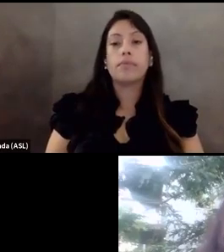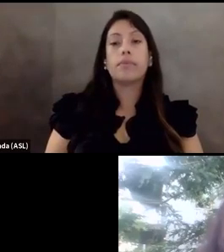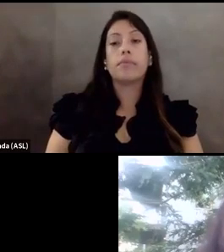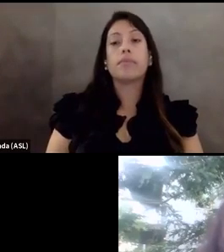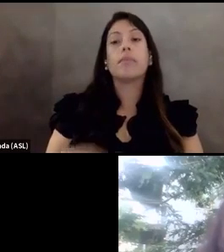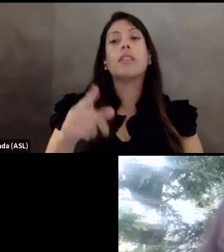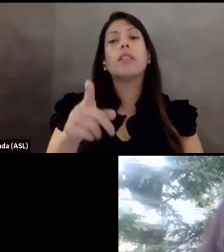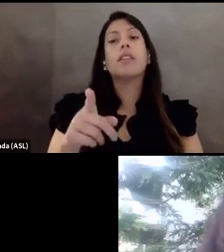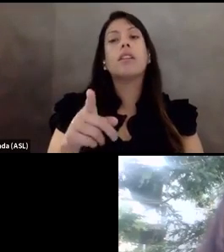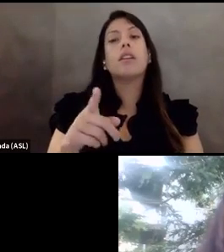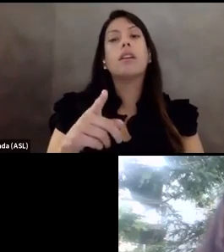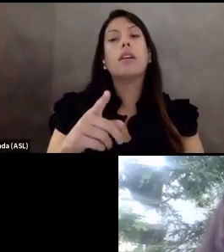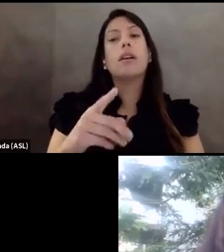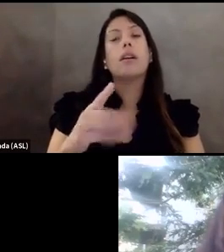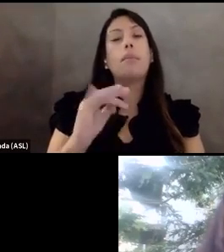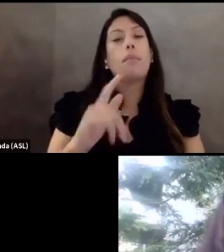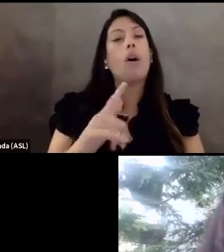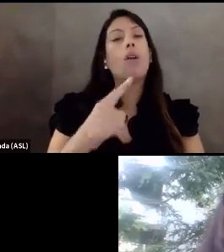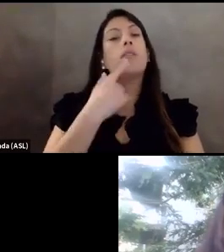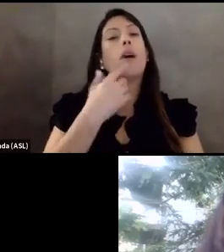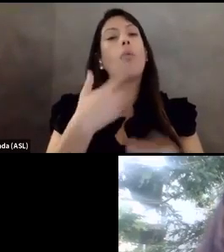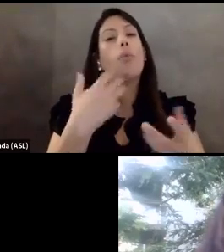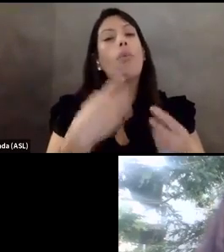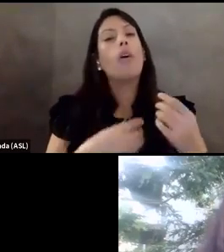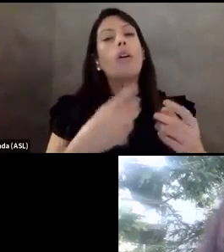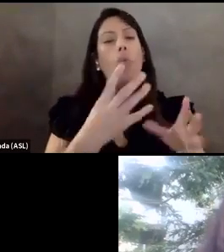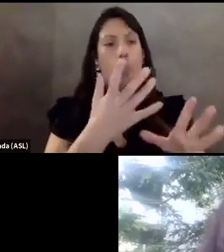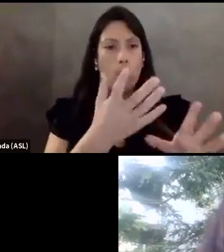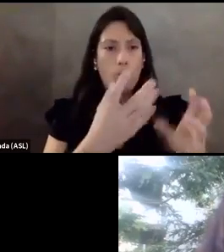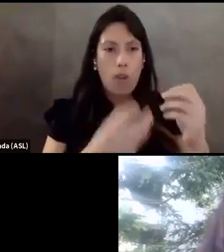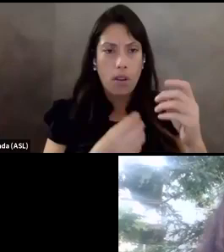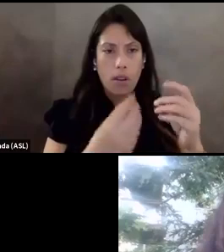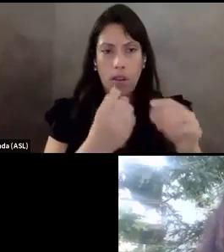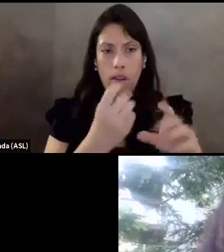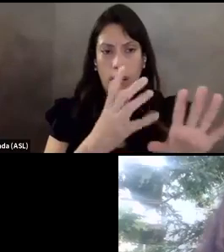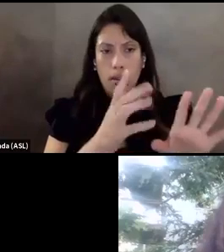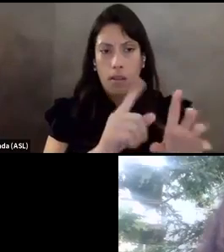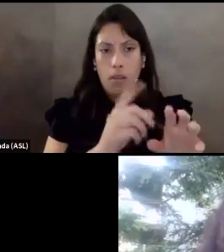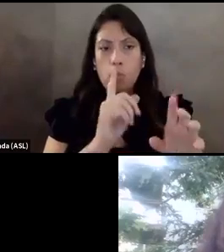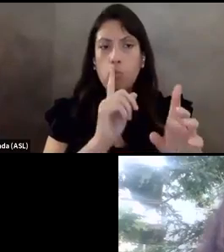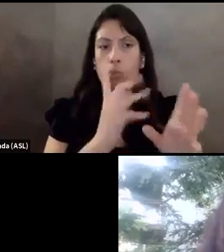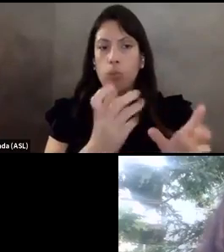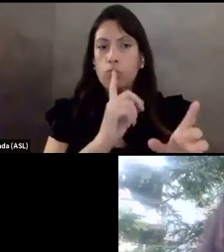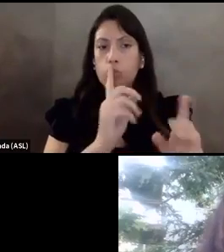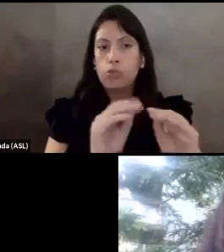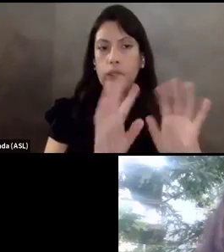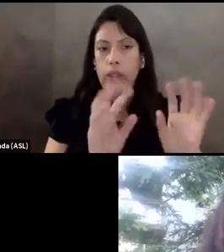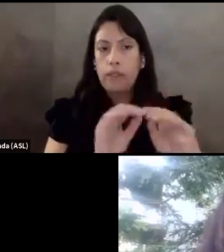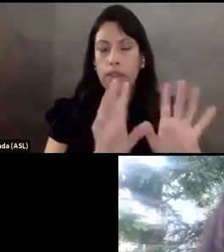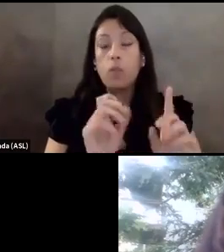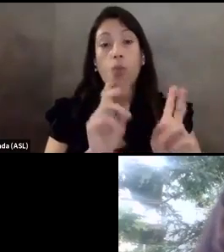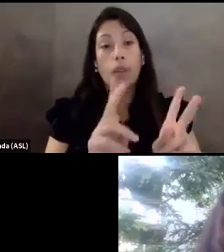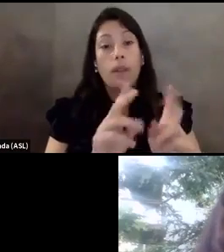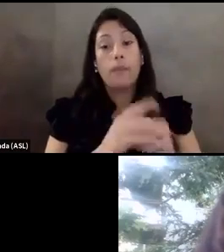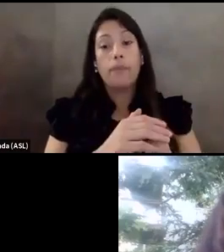that you discussed earlier, I just want to make clear that those who do test positive